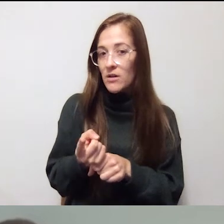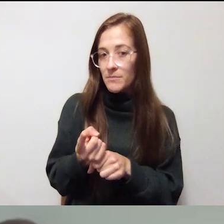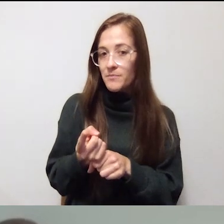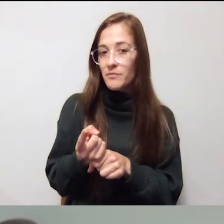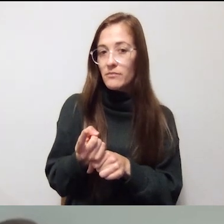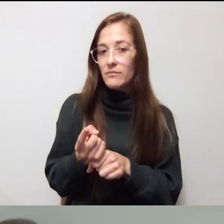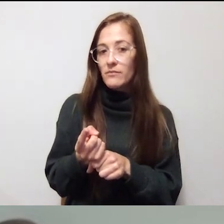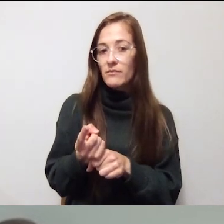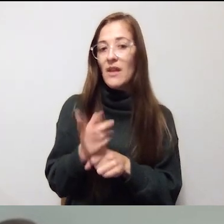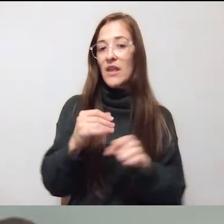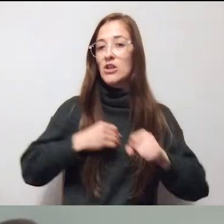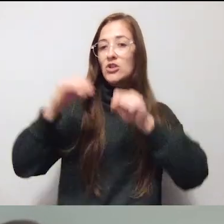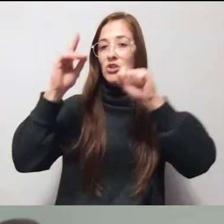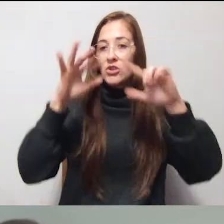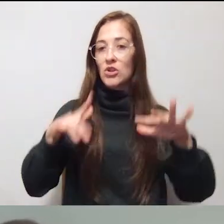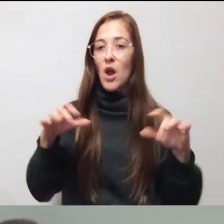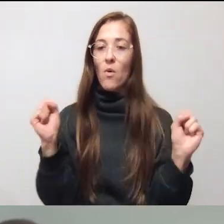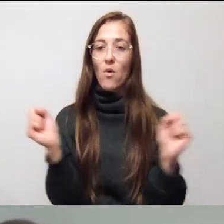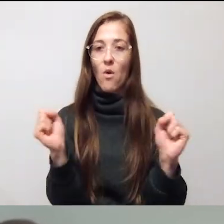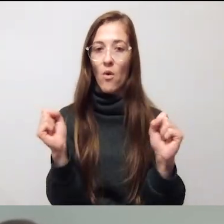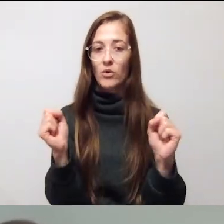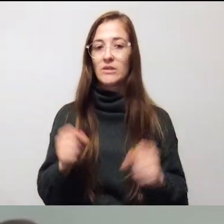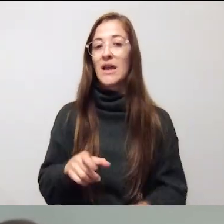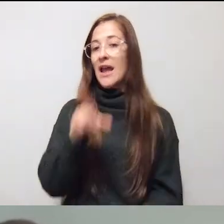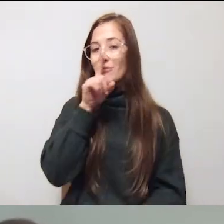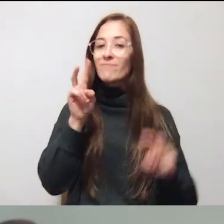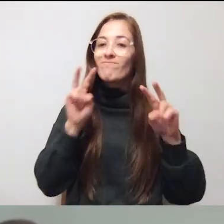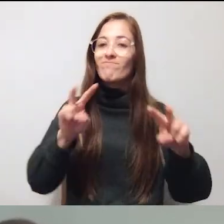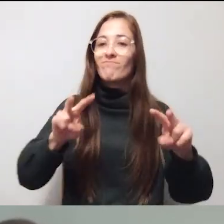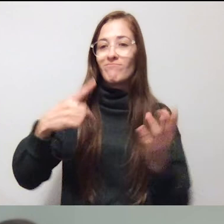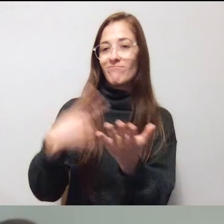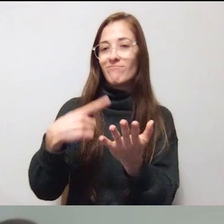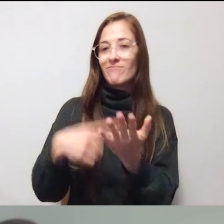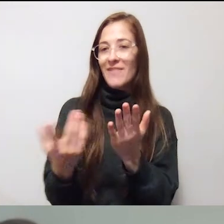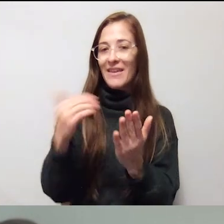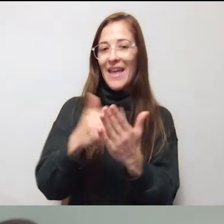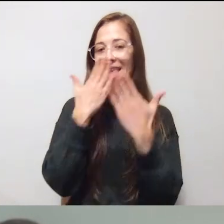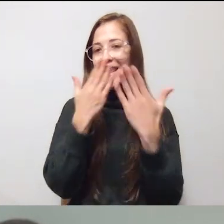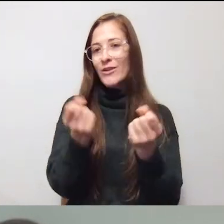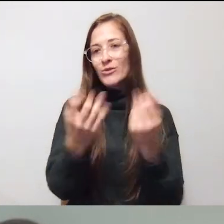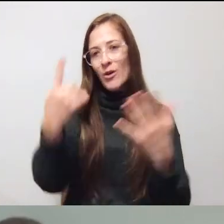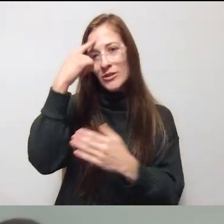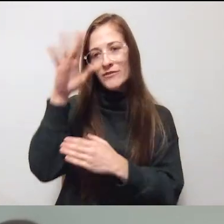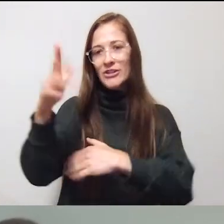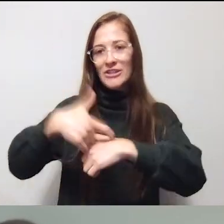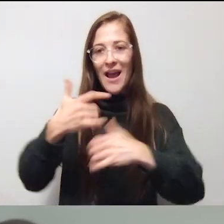is the snow and the cold. So I really look forward to talking to you again, thank you so much for your time today.